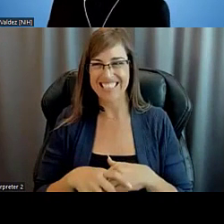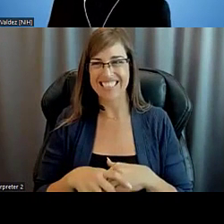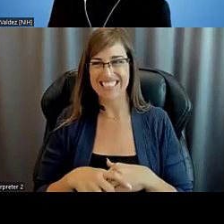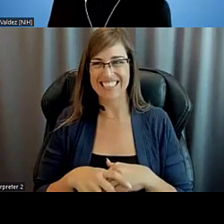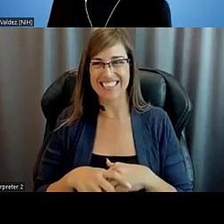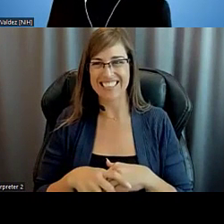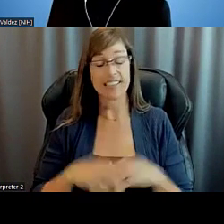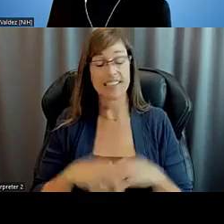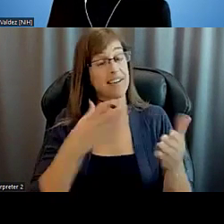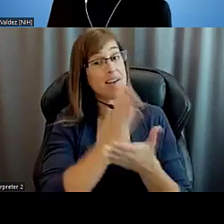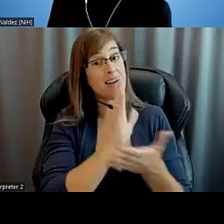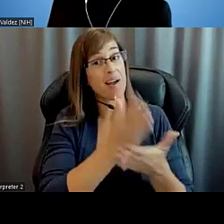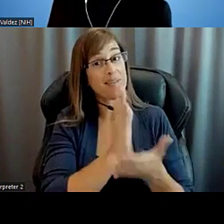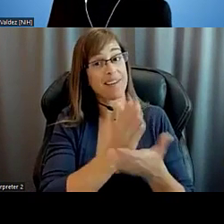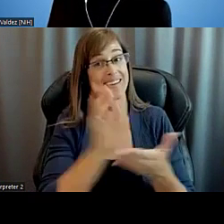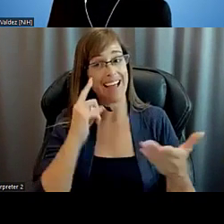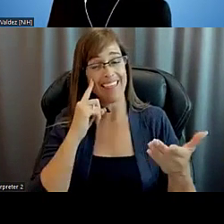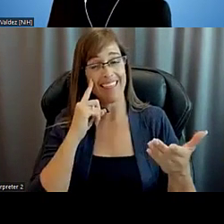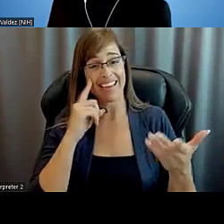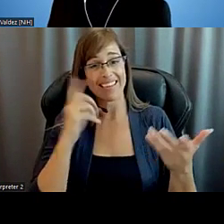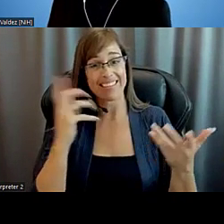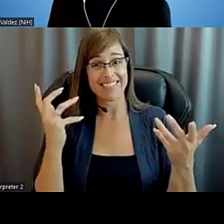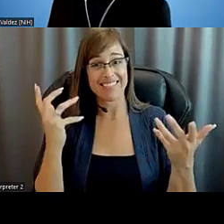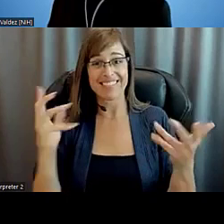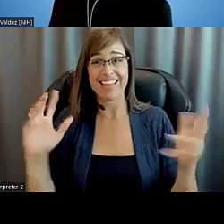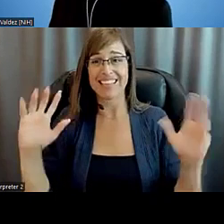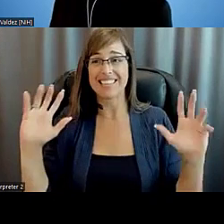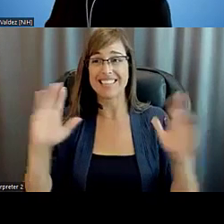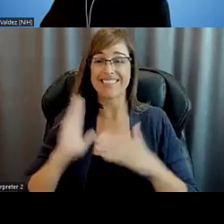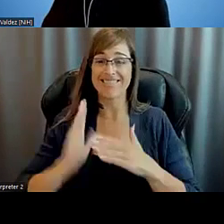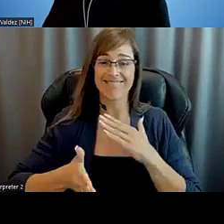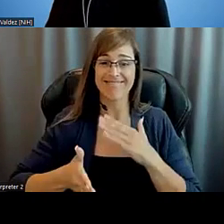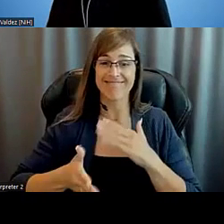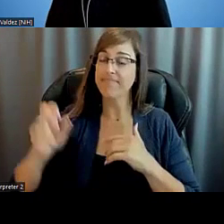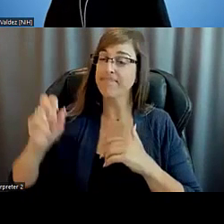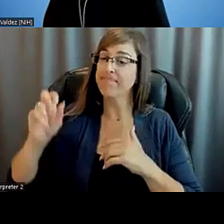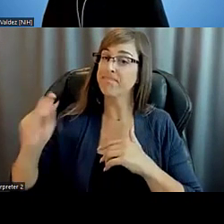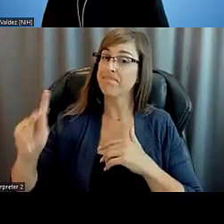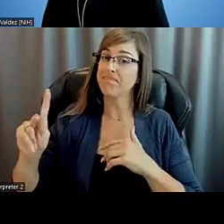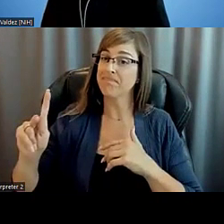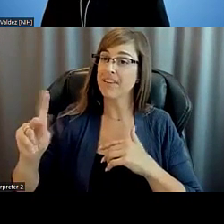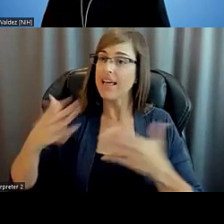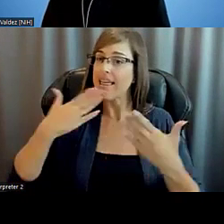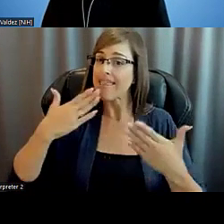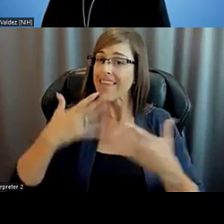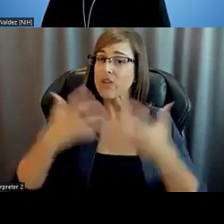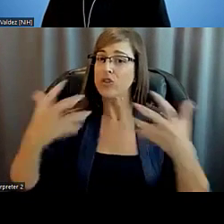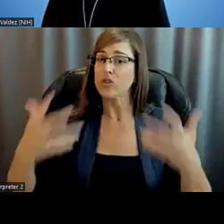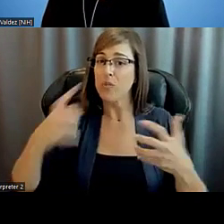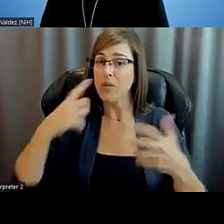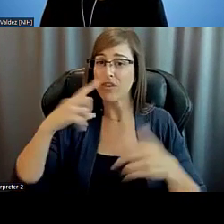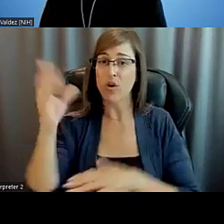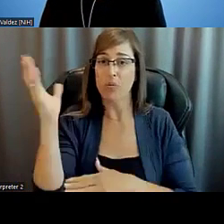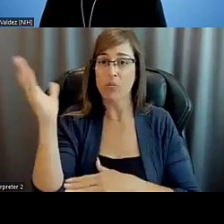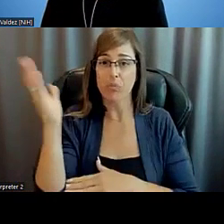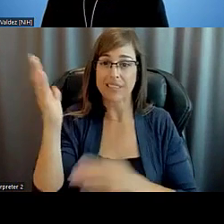All right. I think that is the end. Elyse Sullivan: All right. Thank you so much to our presenters and our participants.